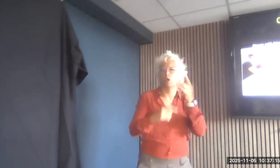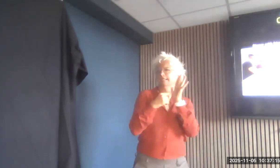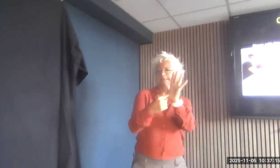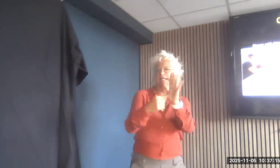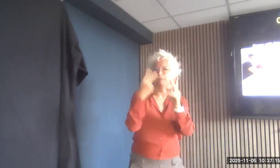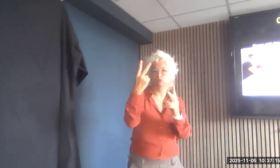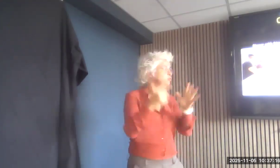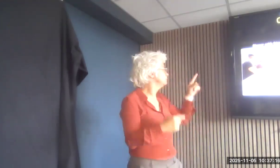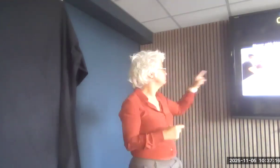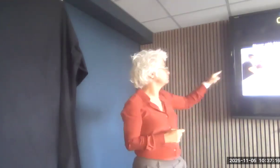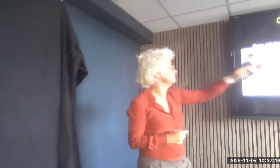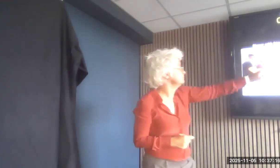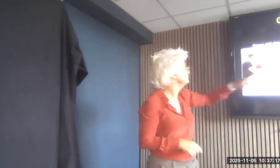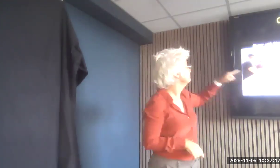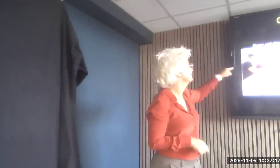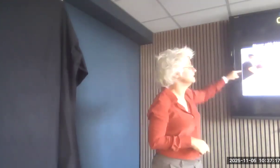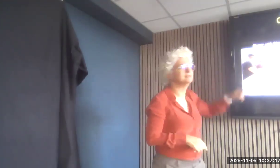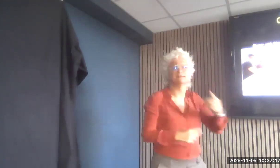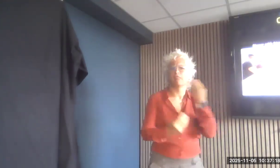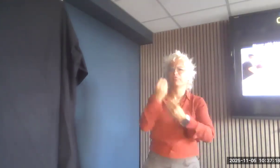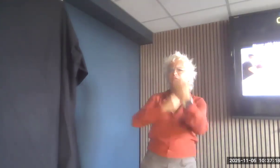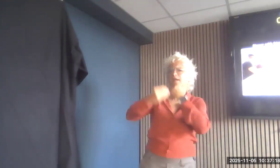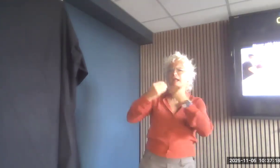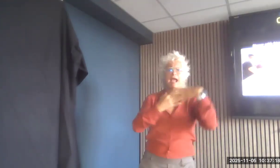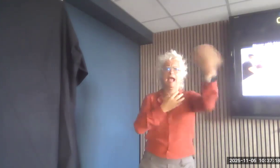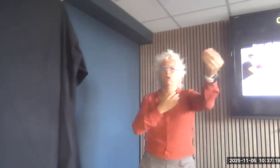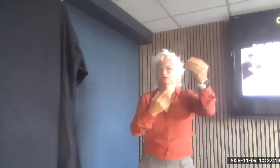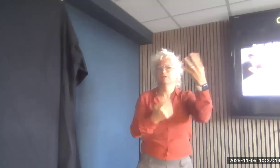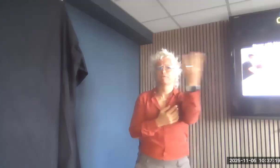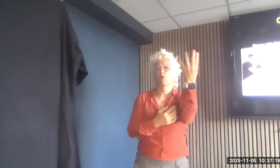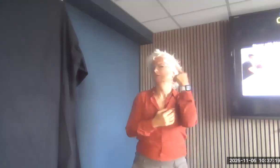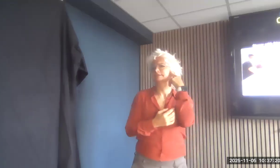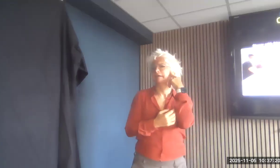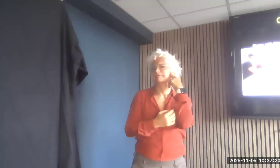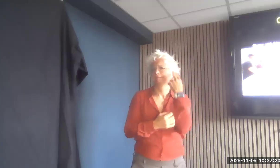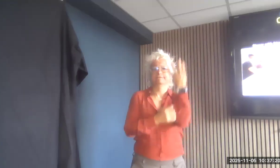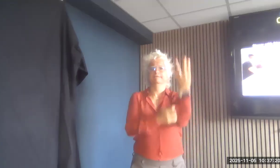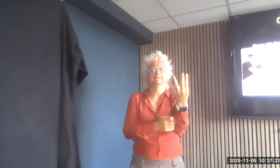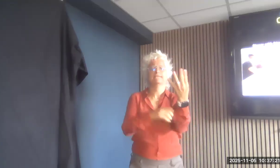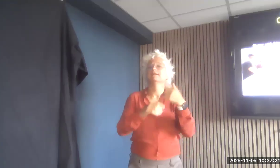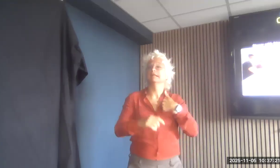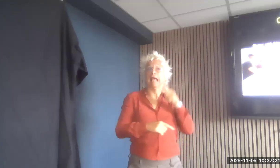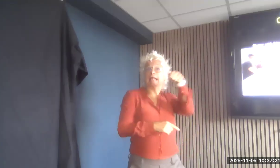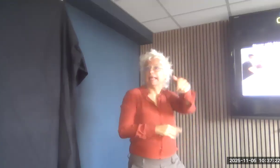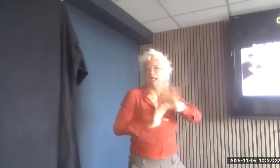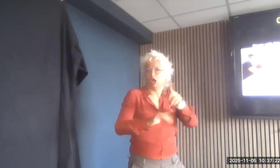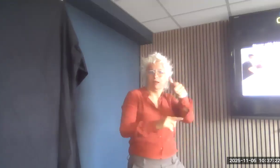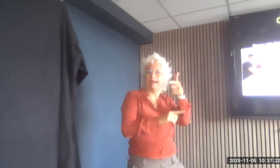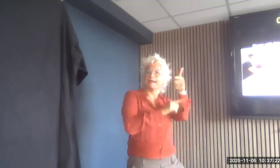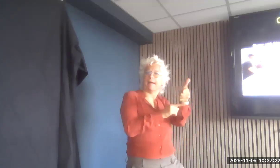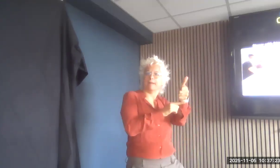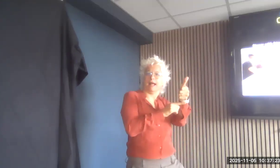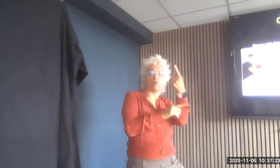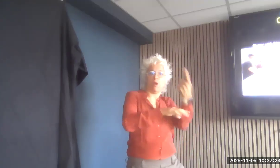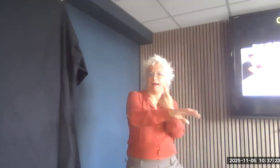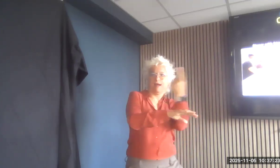So I both filmed and observed different interactions. So, this first one here is a dinner at a restaurant between four friends.